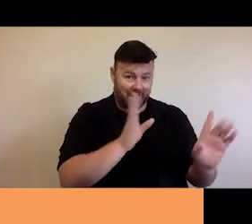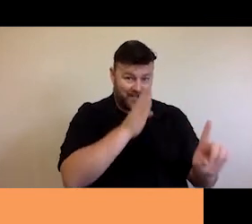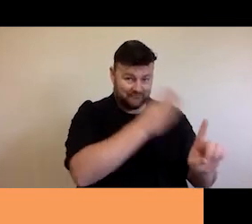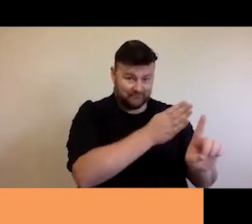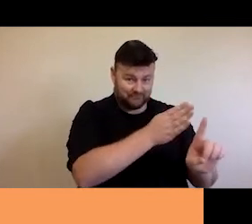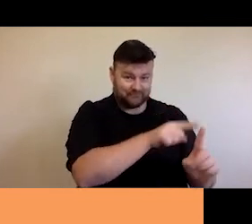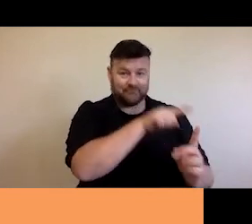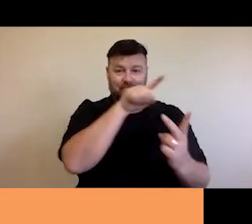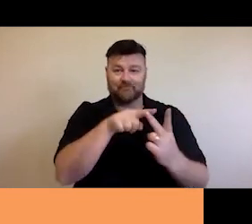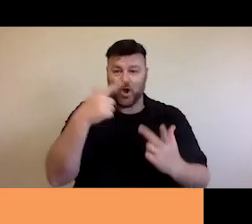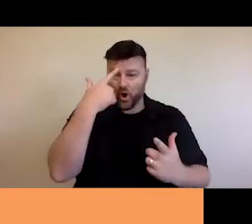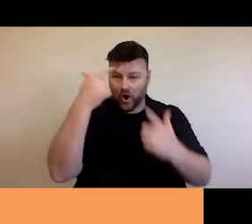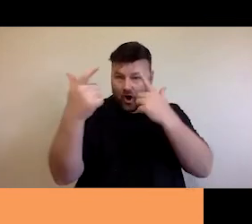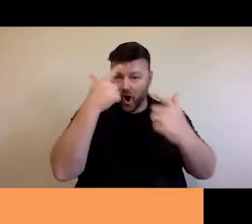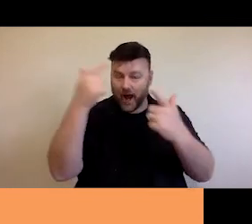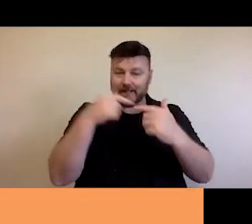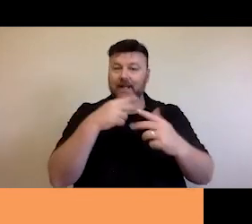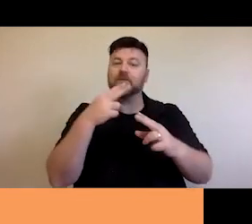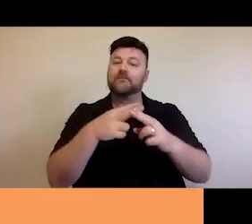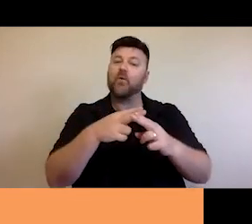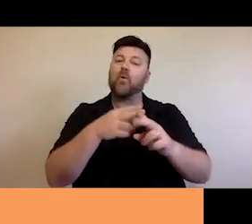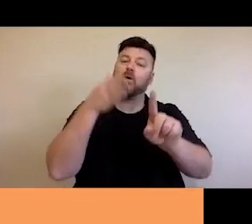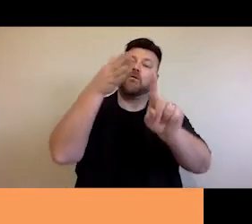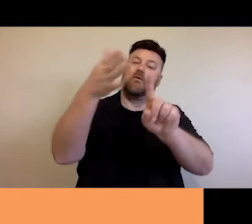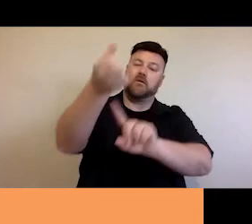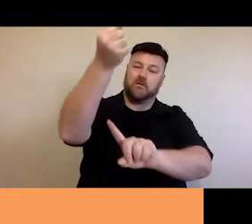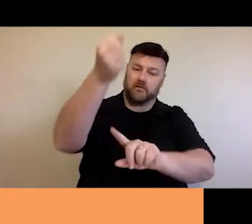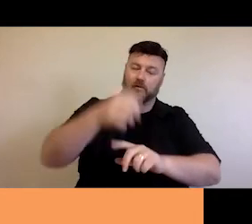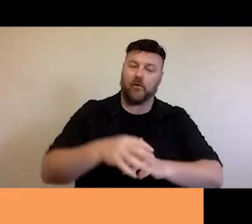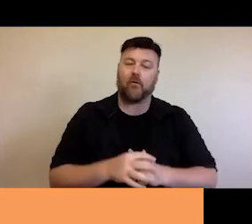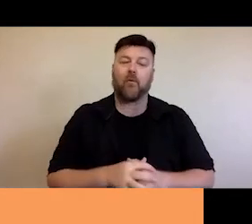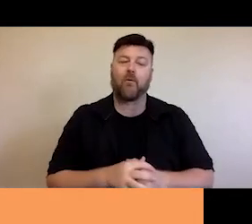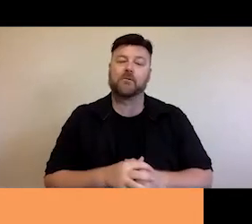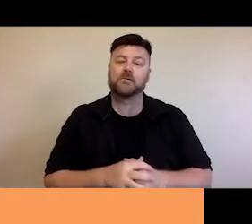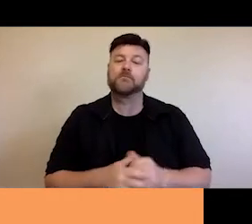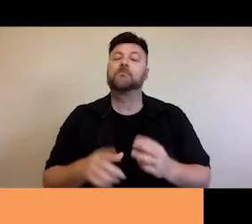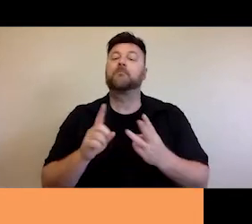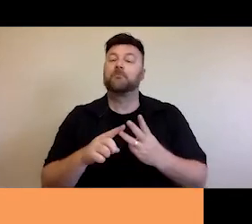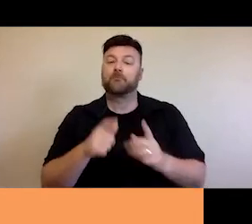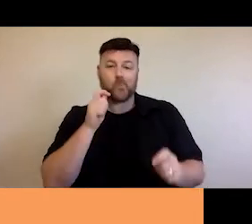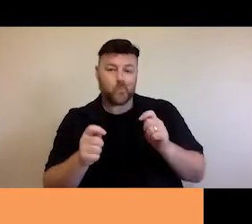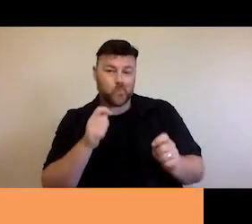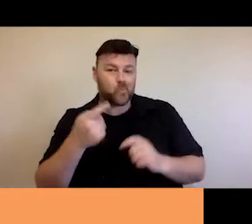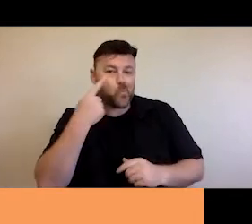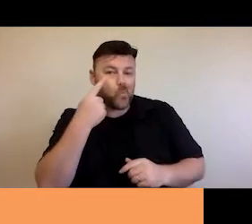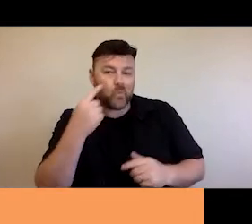Come up with ideas to achieve your purpose, given the uncertainty or adversity you're facing. Stress-test those ideas to